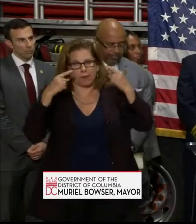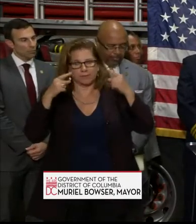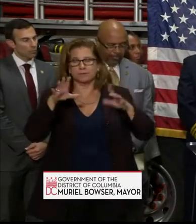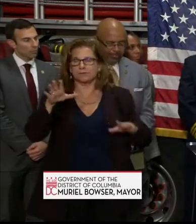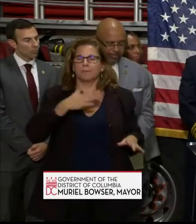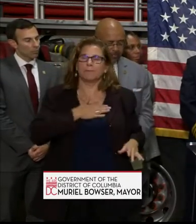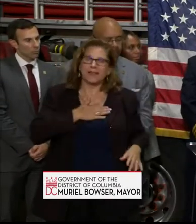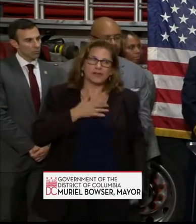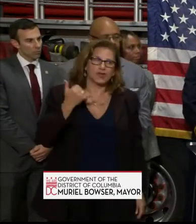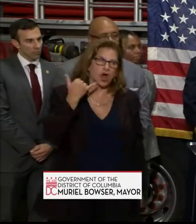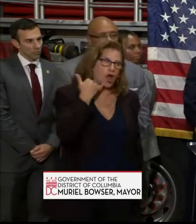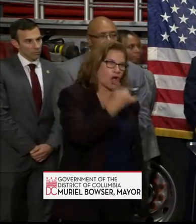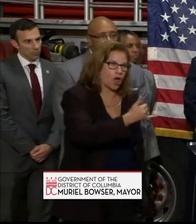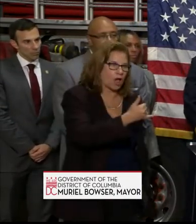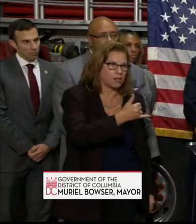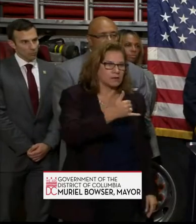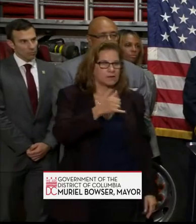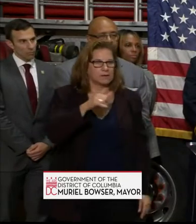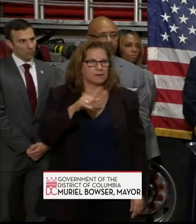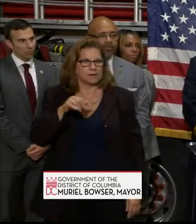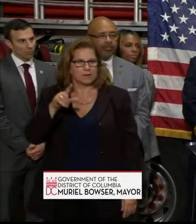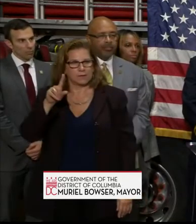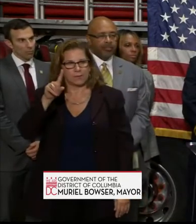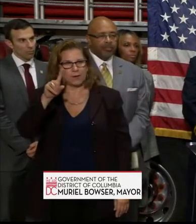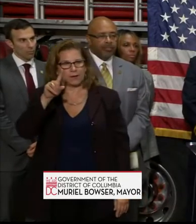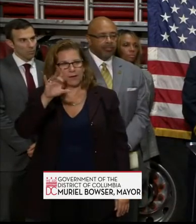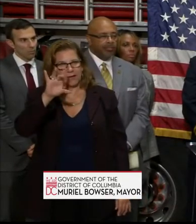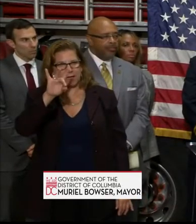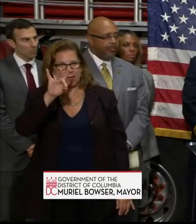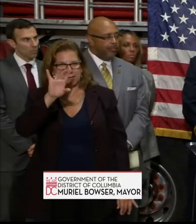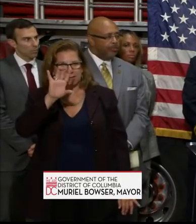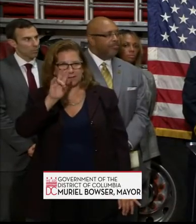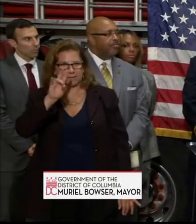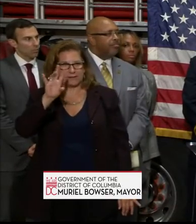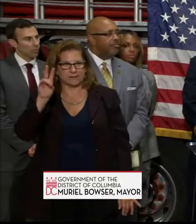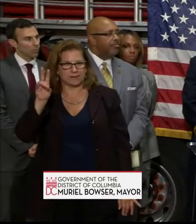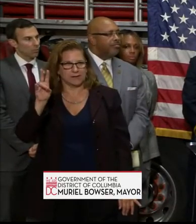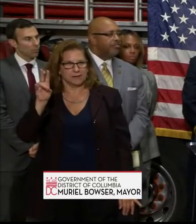1-877-PEPCO-62. WE ALSO HAVE A MOBILE APP AS